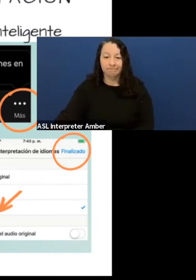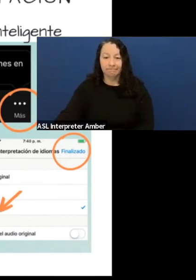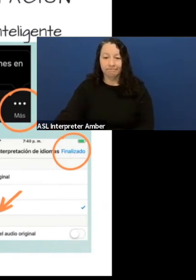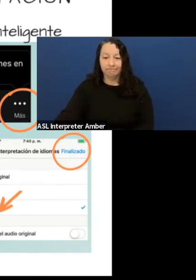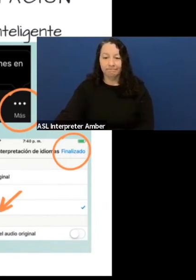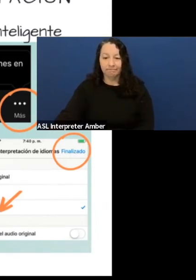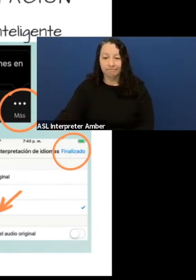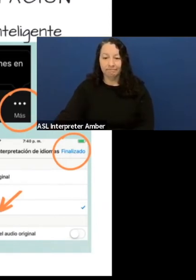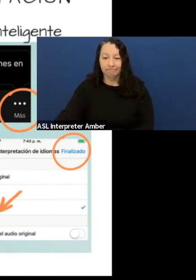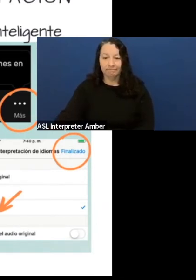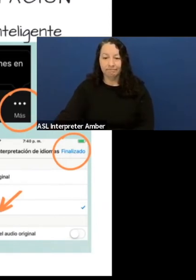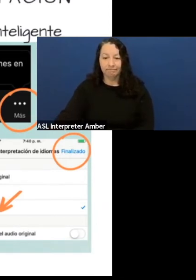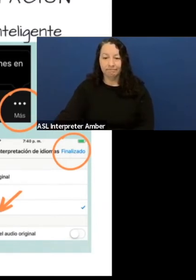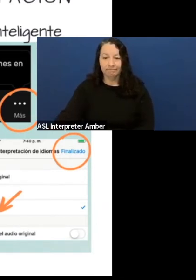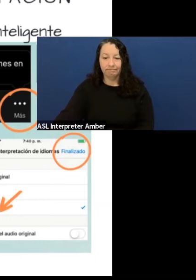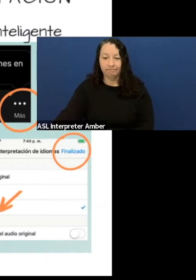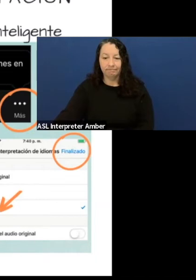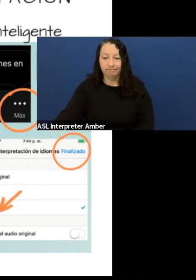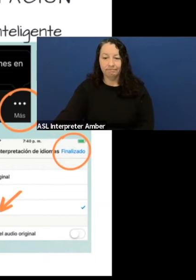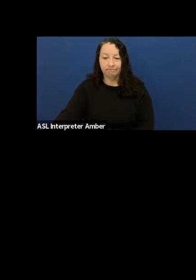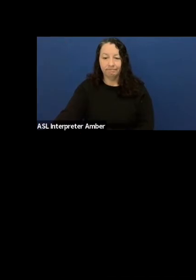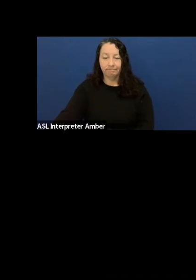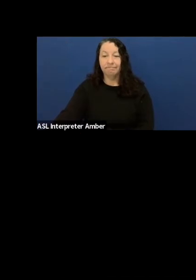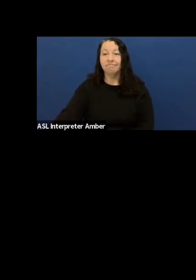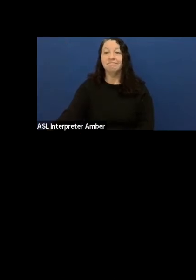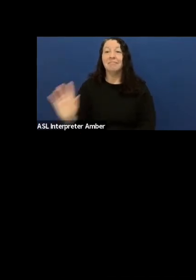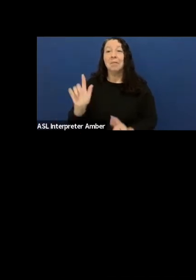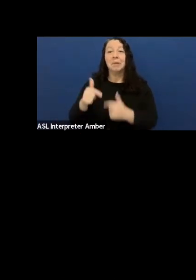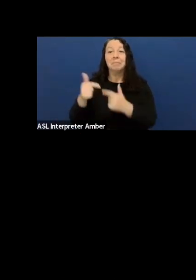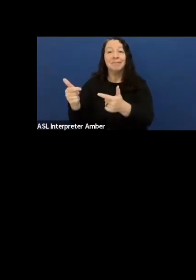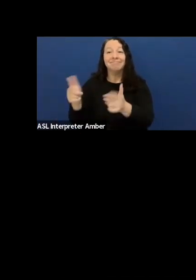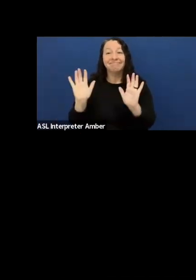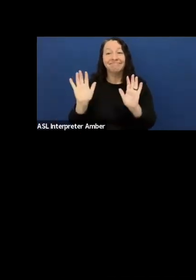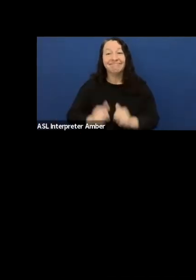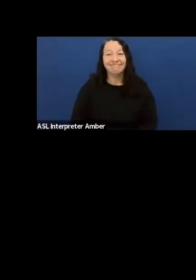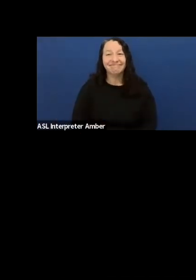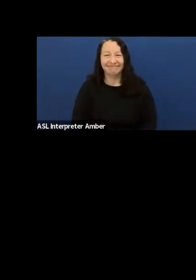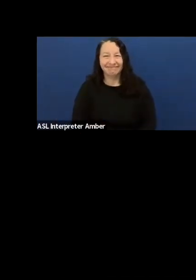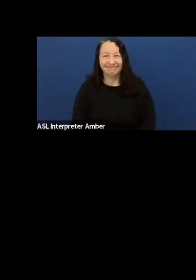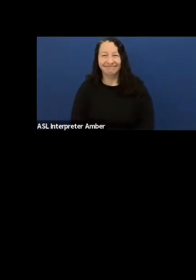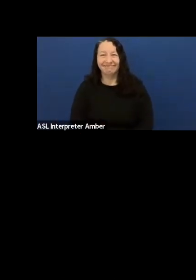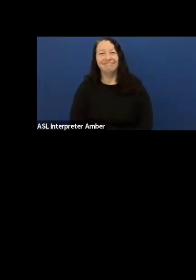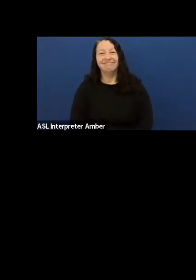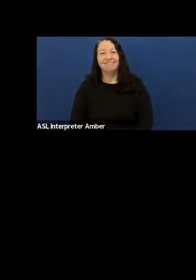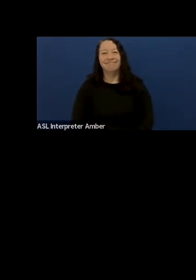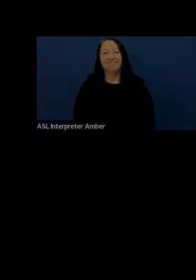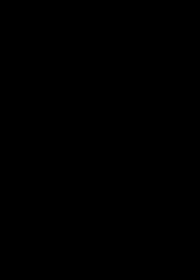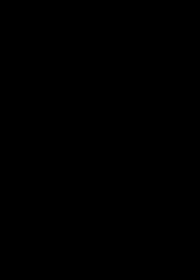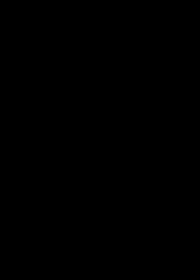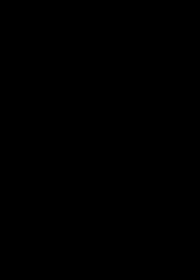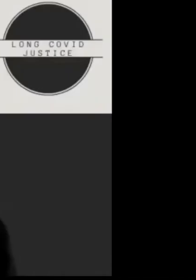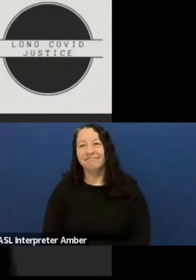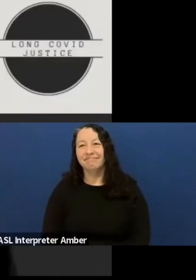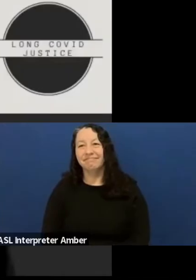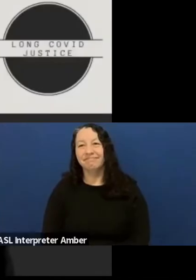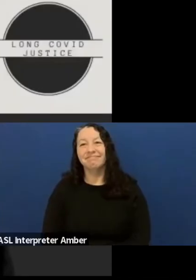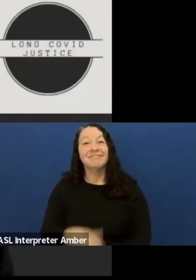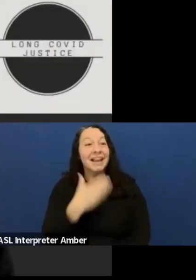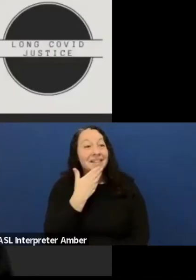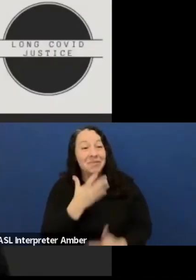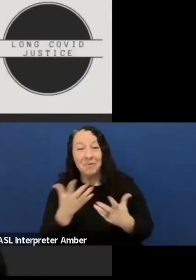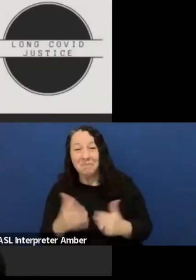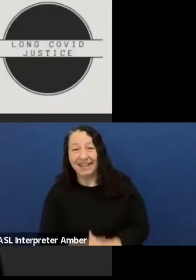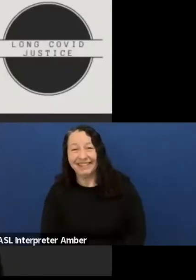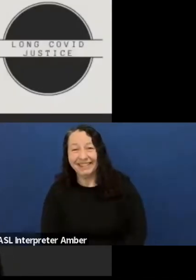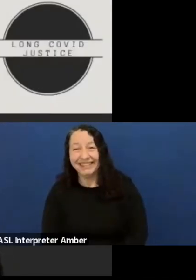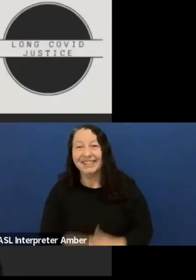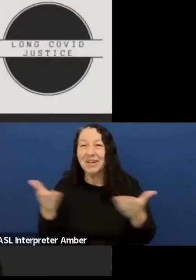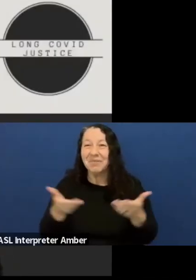ayudarles. And with that, I'll pass the mic back.